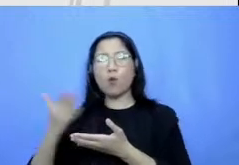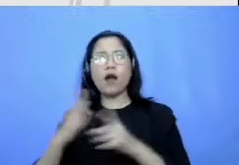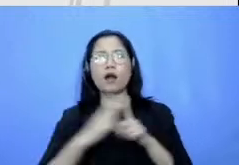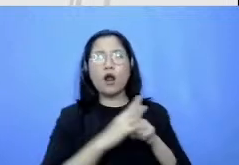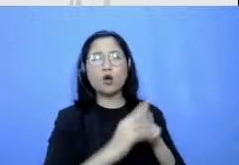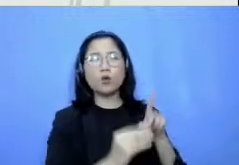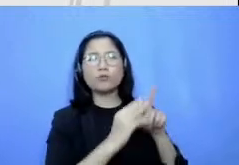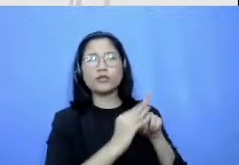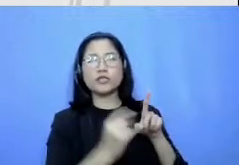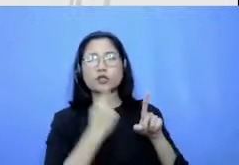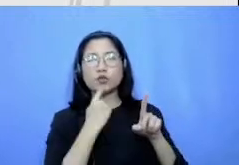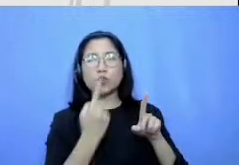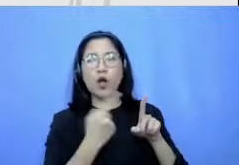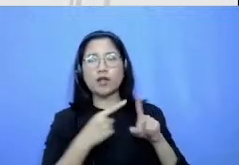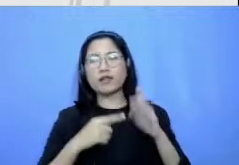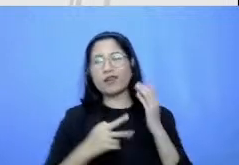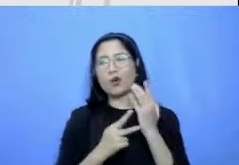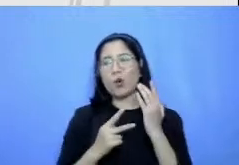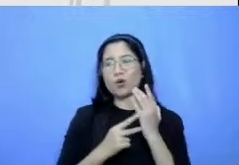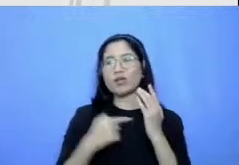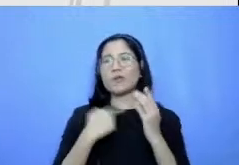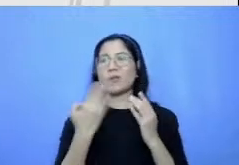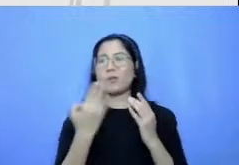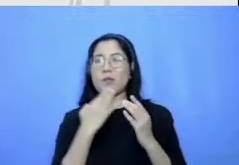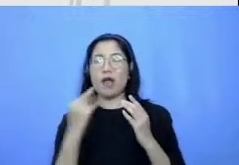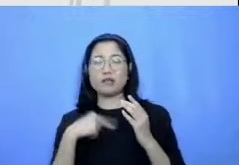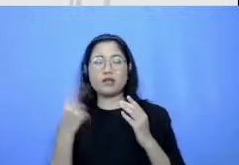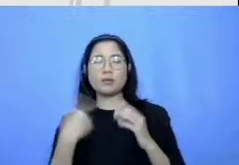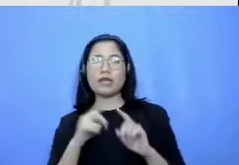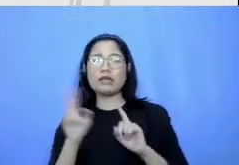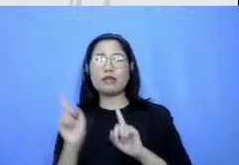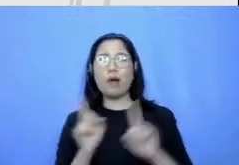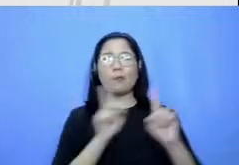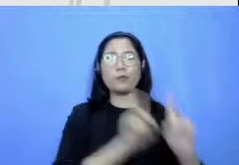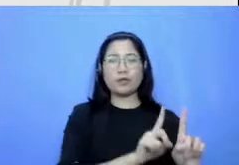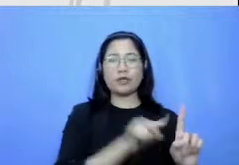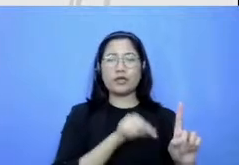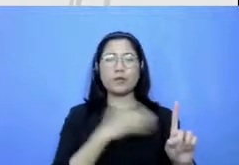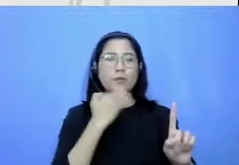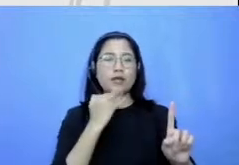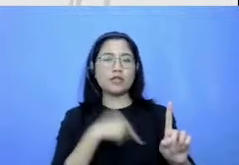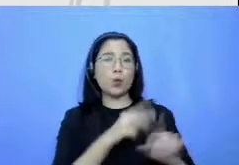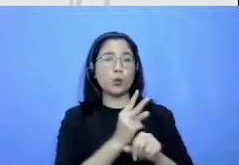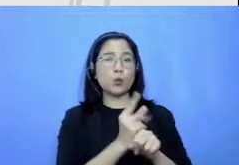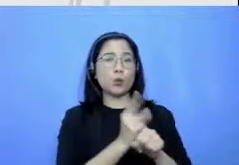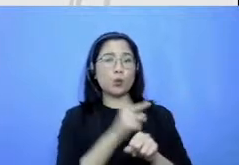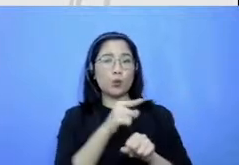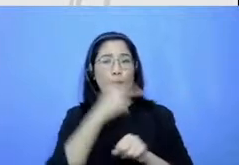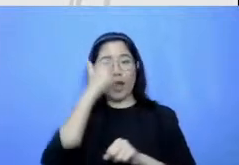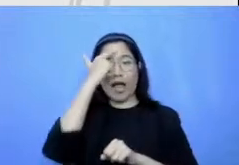We usually accompany us We usually accompany teachers to buy to learn about